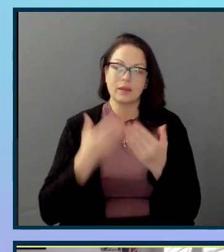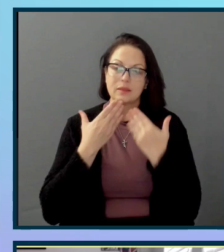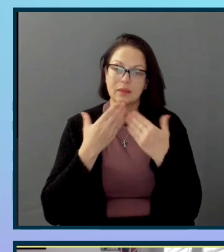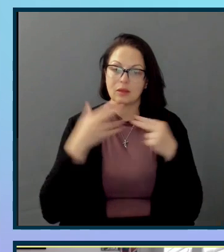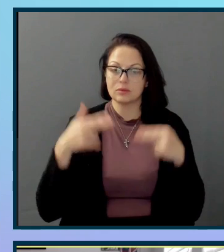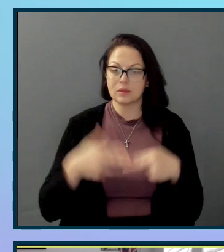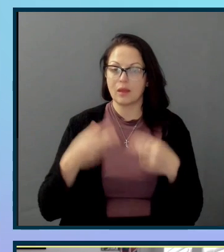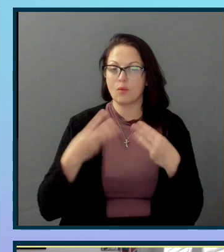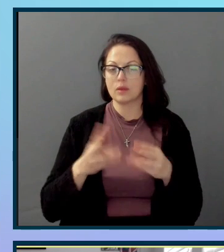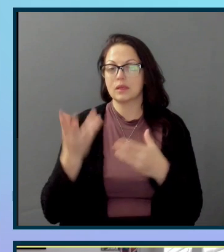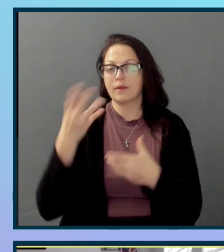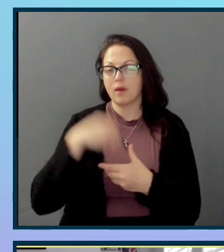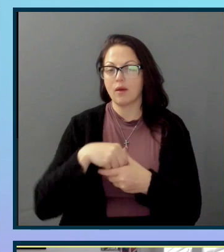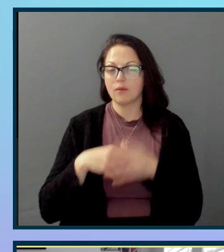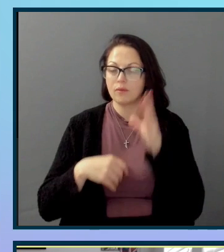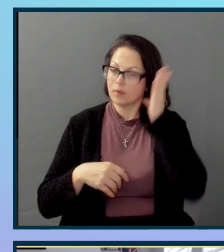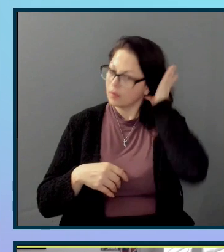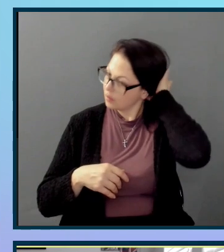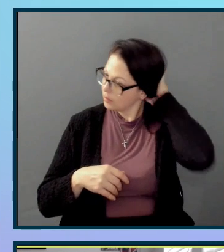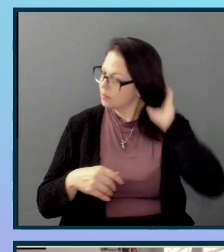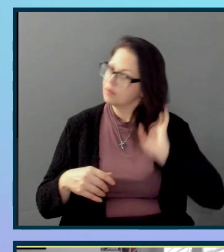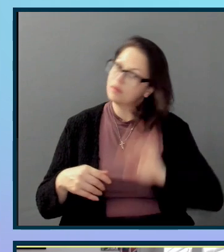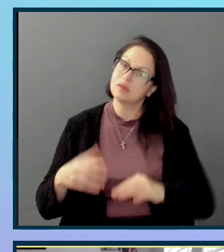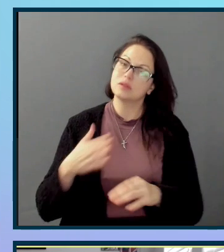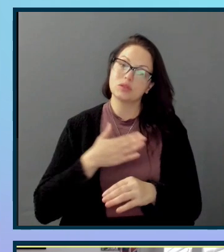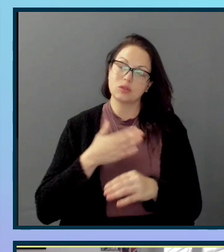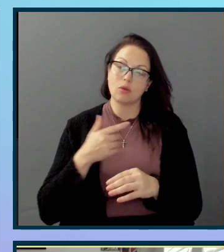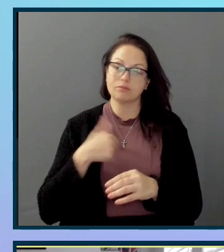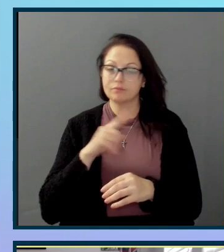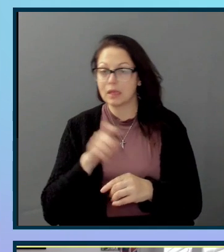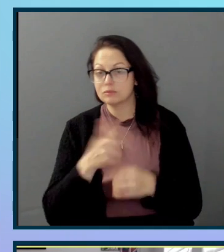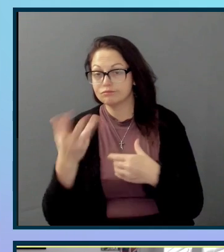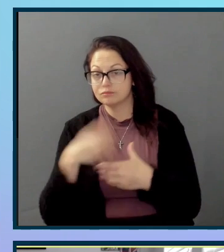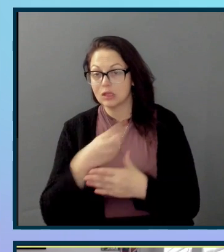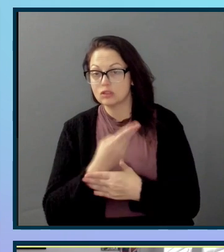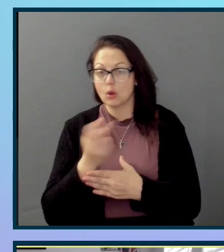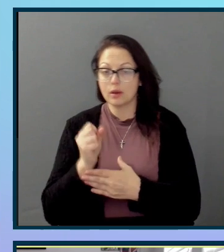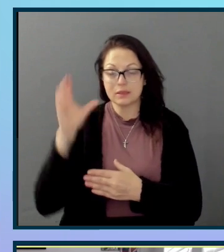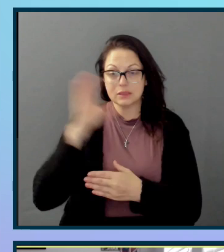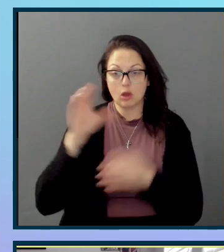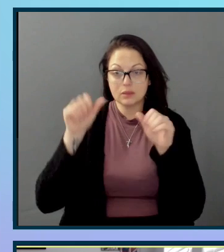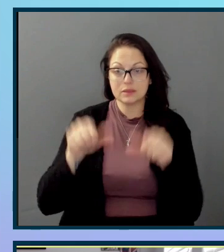has ways to get involved. So this is my plea to you, join us. Join the Cognitive Accessibility Task Force.